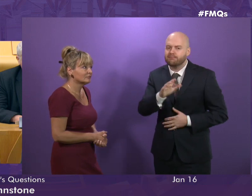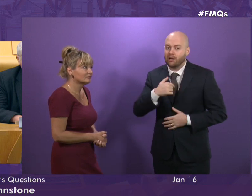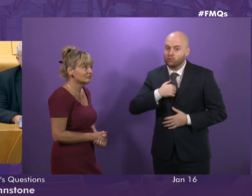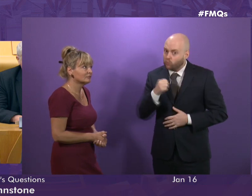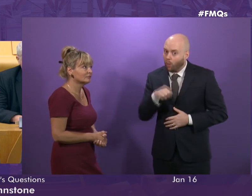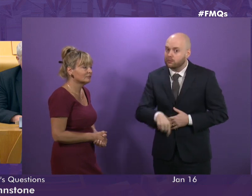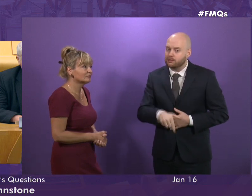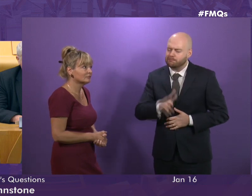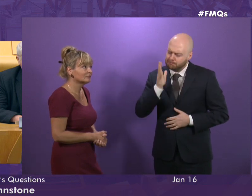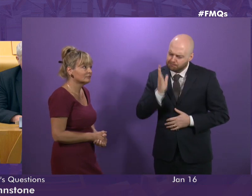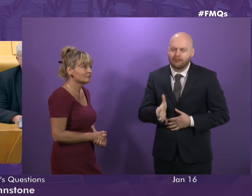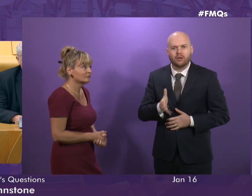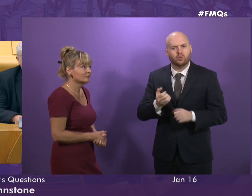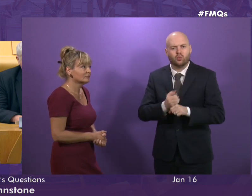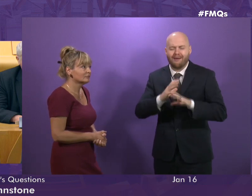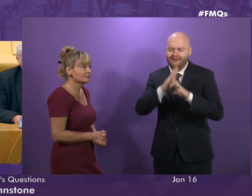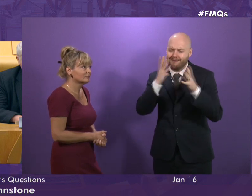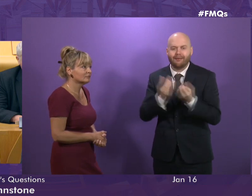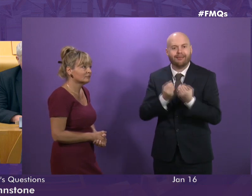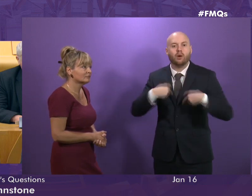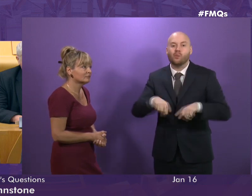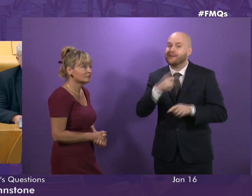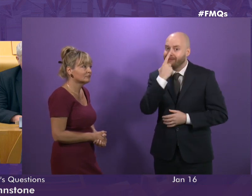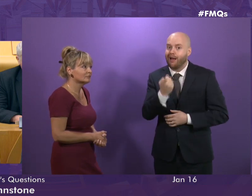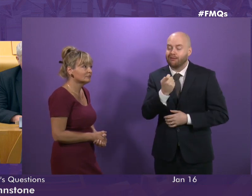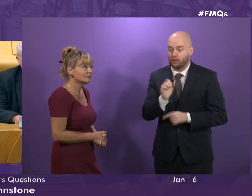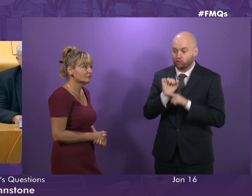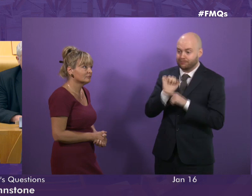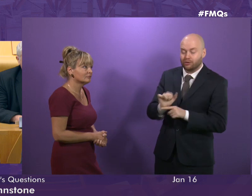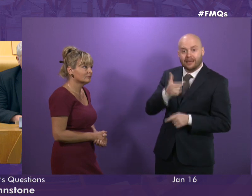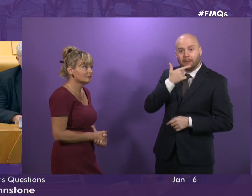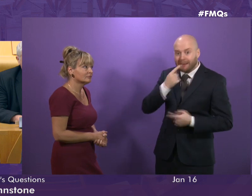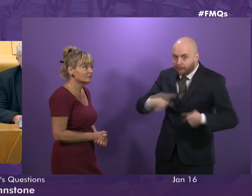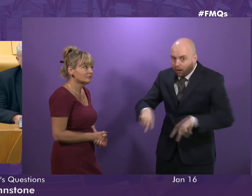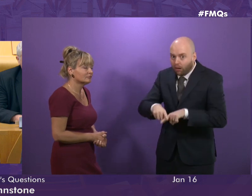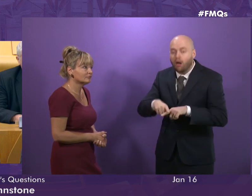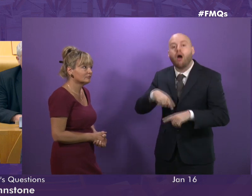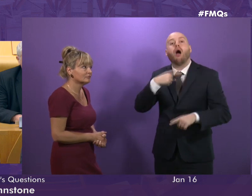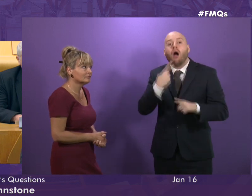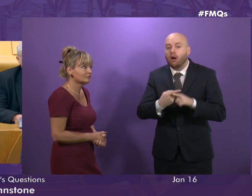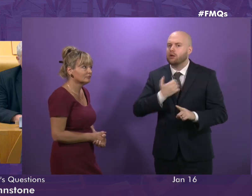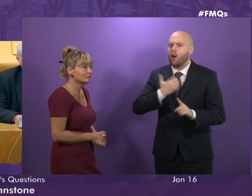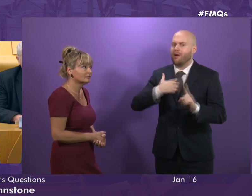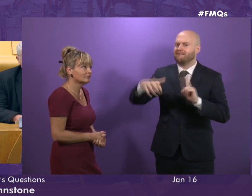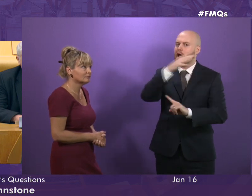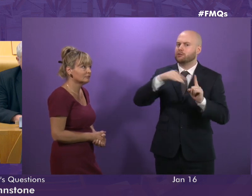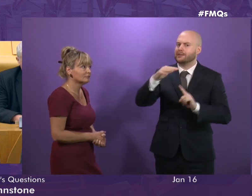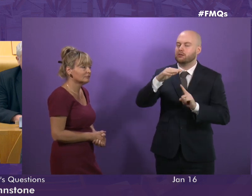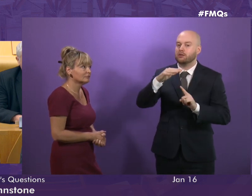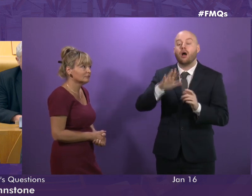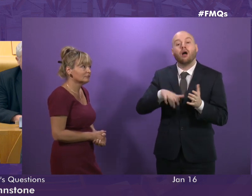can to protect people and our environment. Until we rejoin the EU as an independent nation,